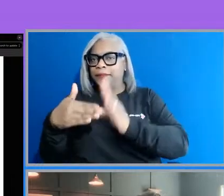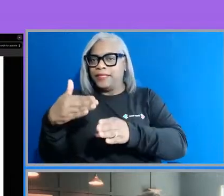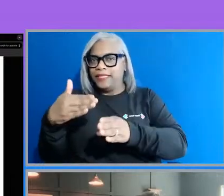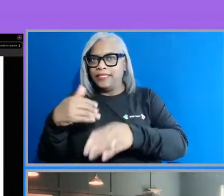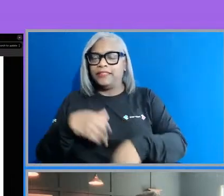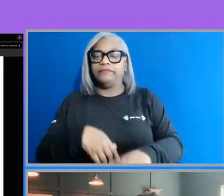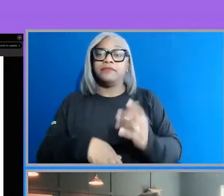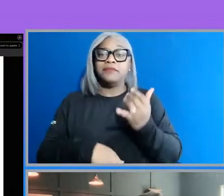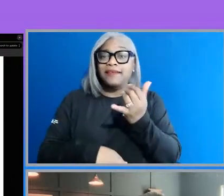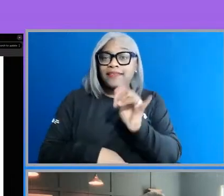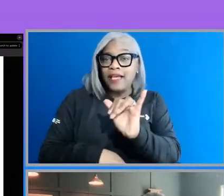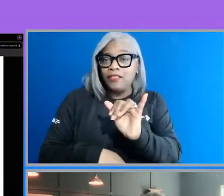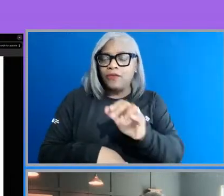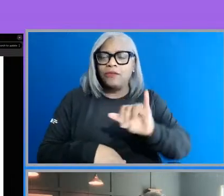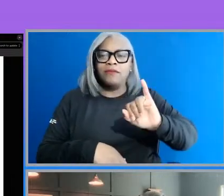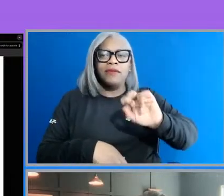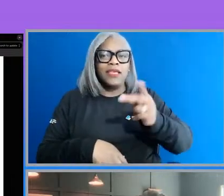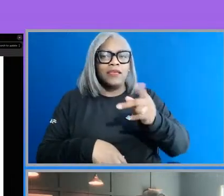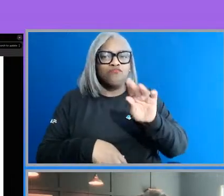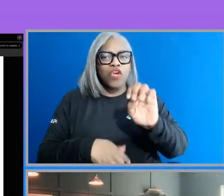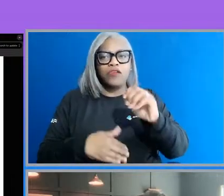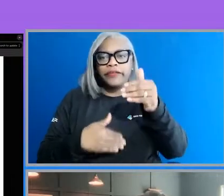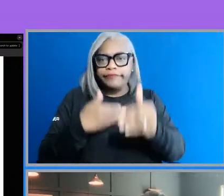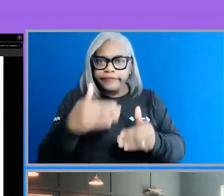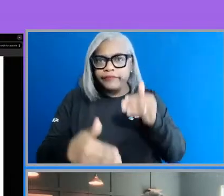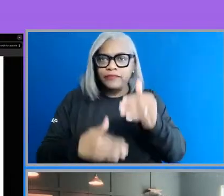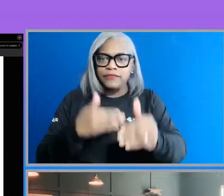status in progress, and a green circle with the label status not